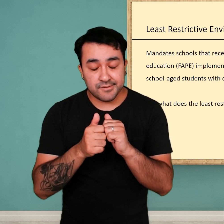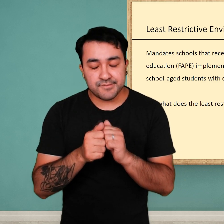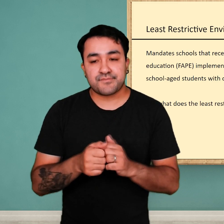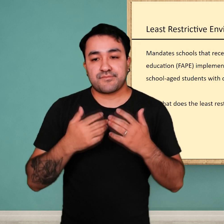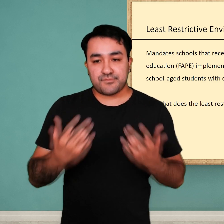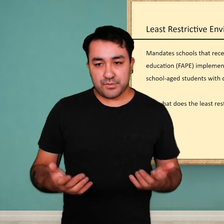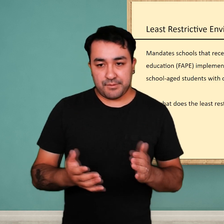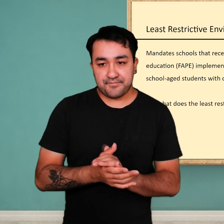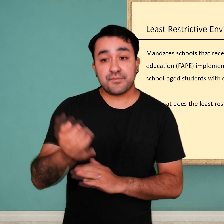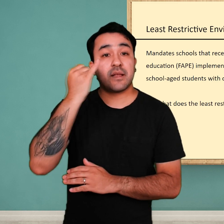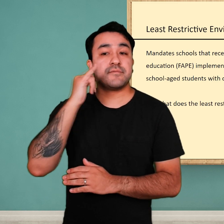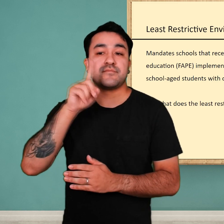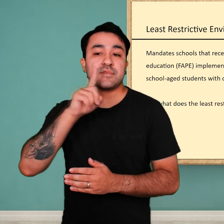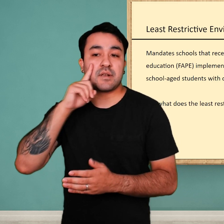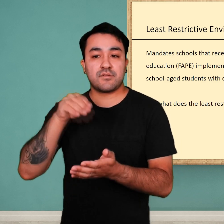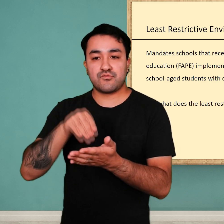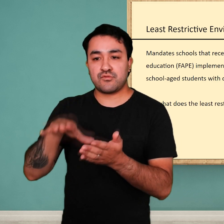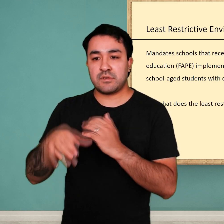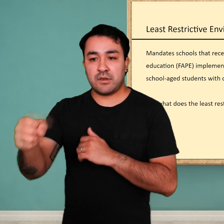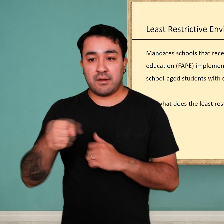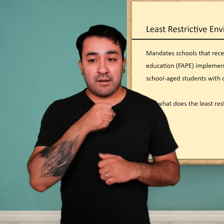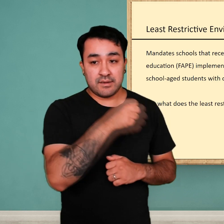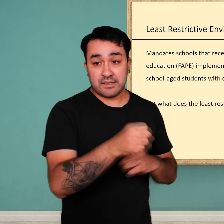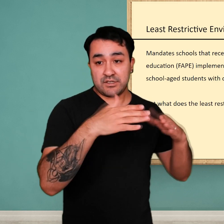is the general education classroom restrictive for Deaf students?